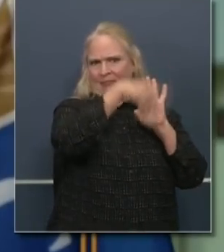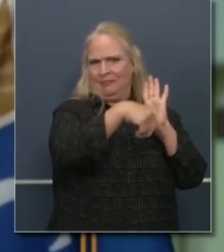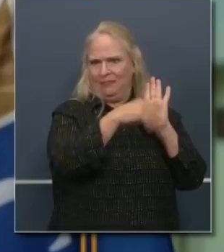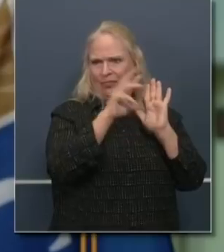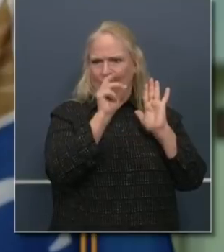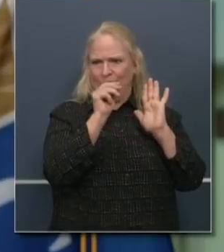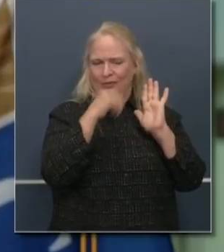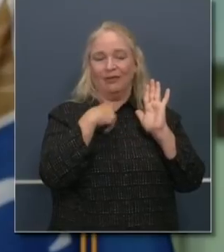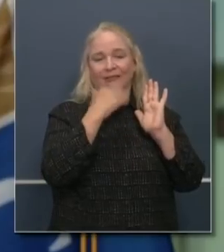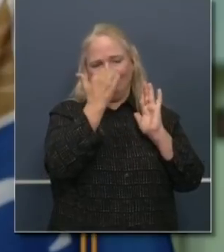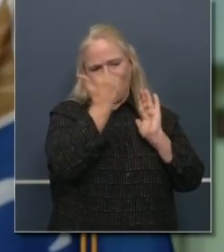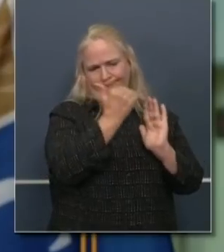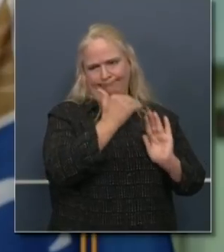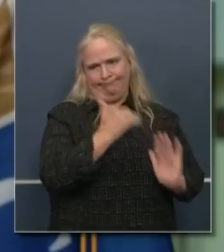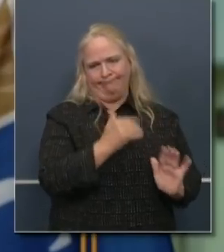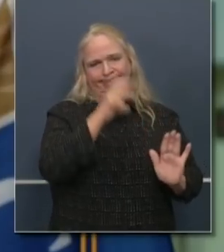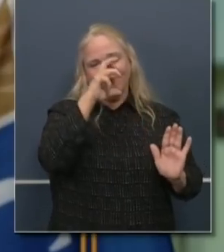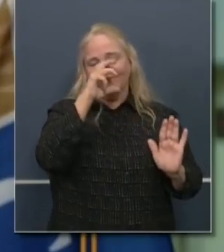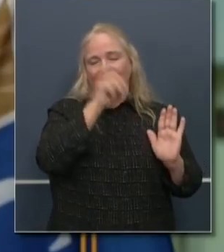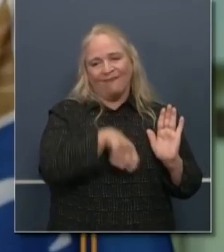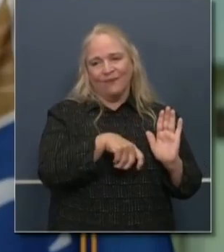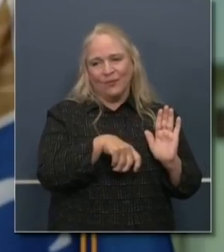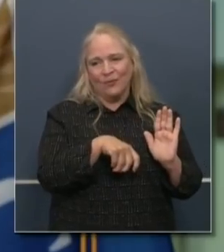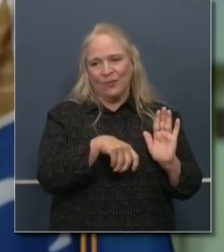AND EXTENT WE HAVE TO LOOK AT